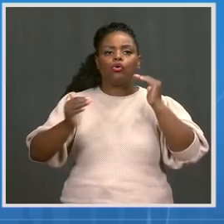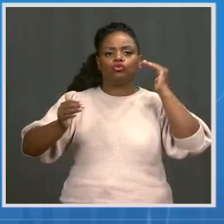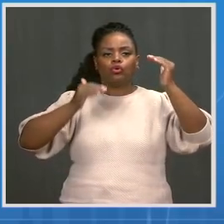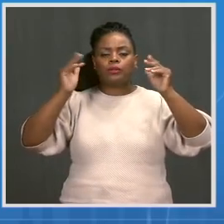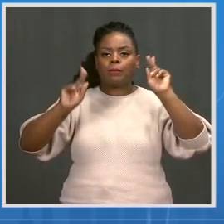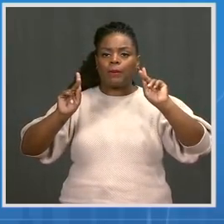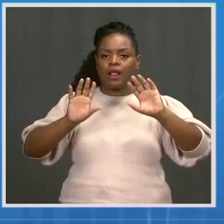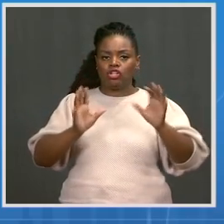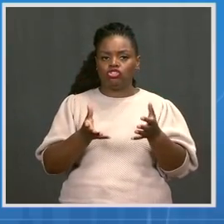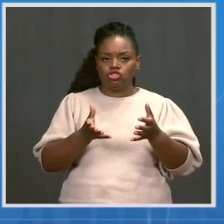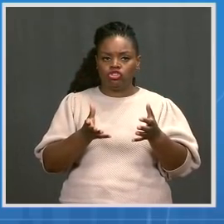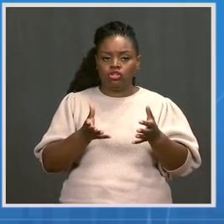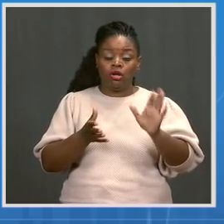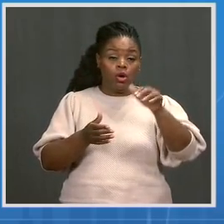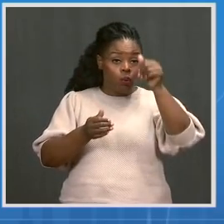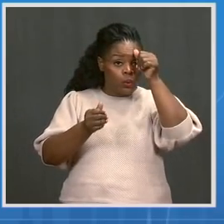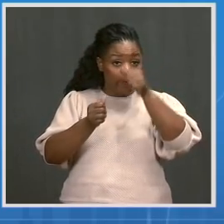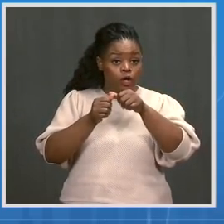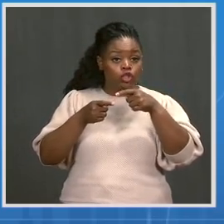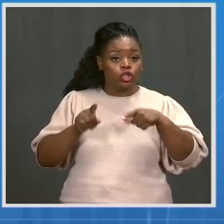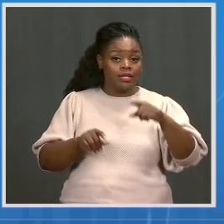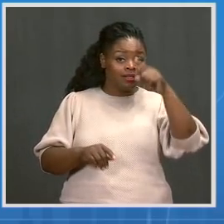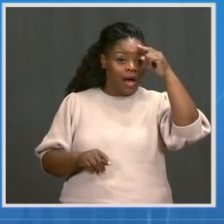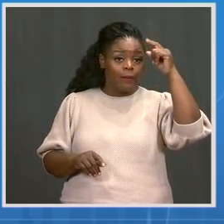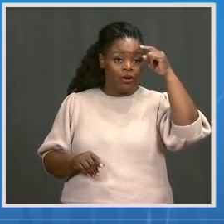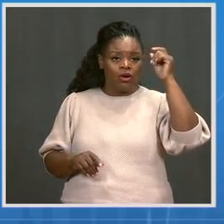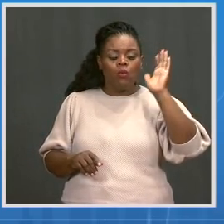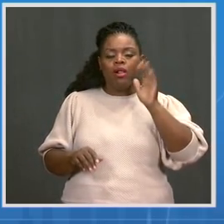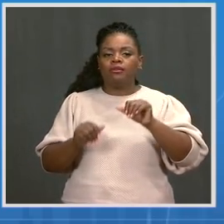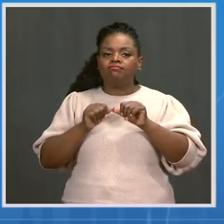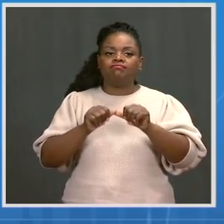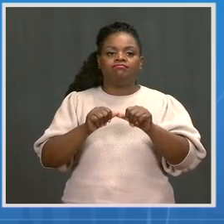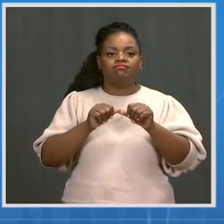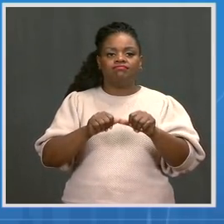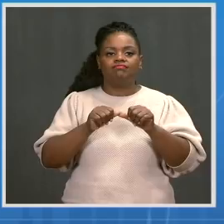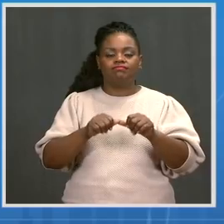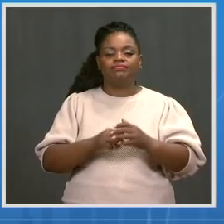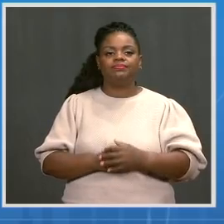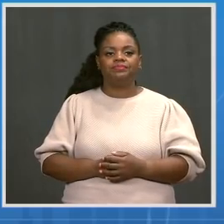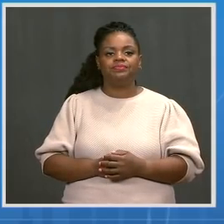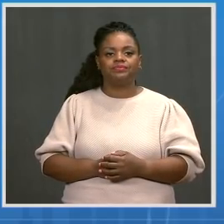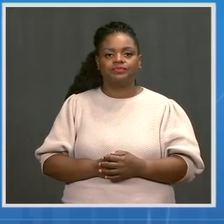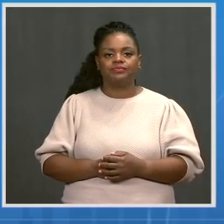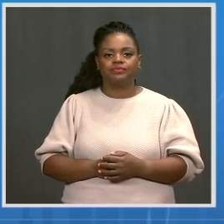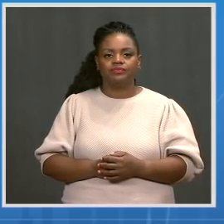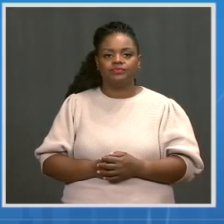and into the early fall to vaccinate more and more people. I'll leave it to the President to set an additional goal.